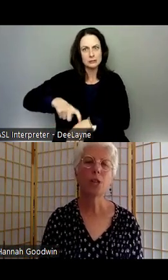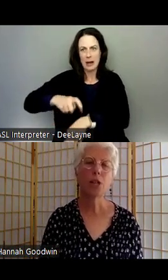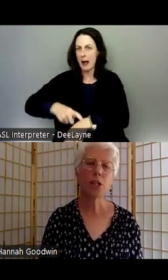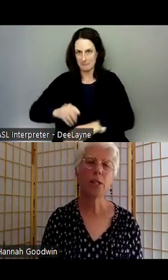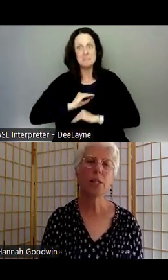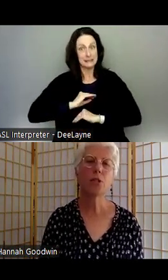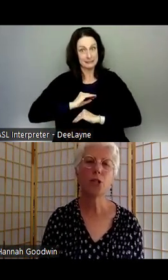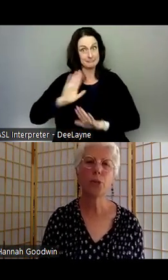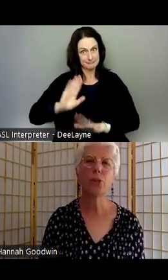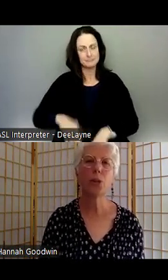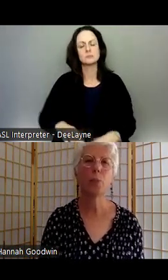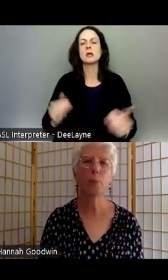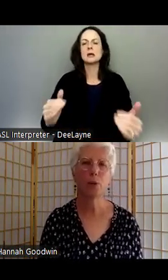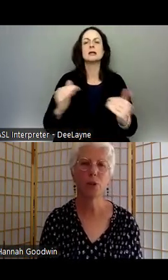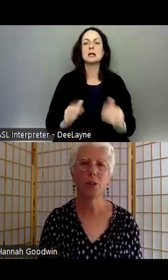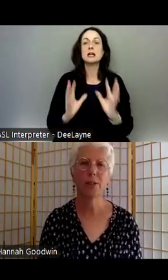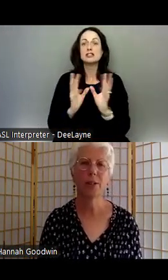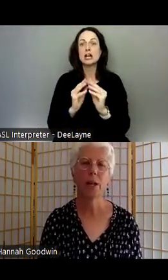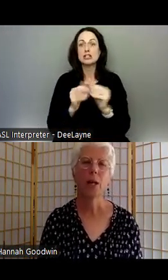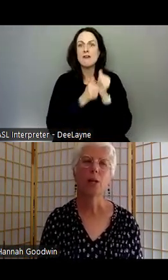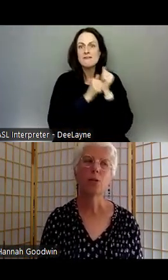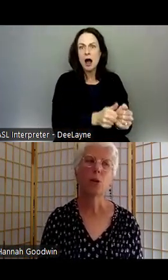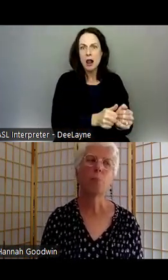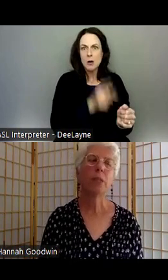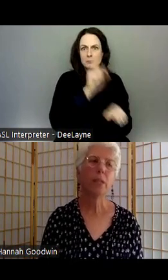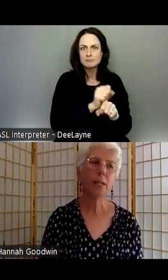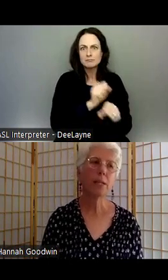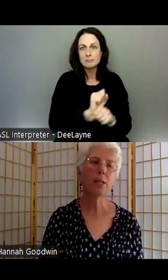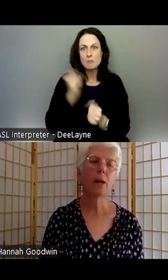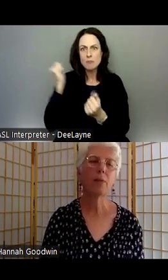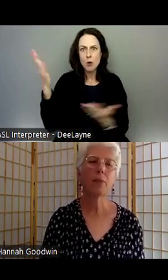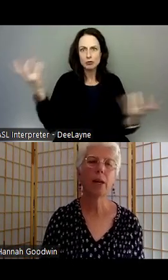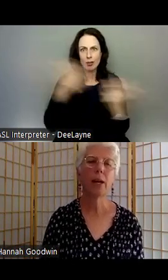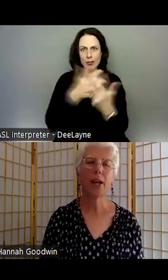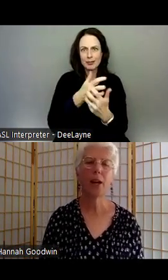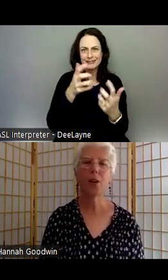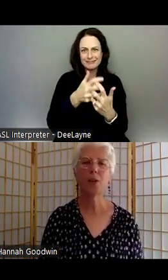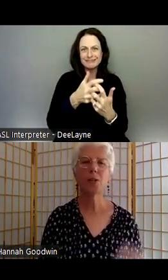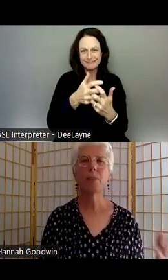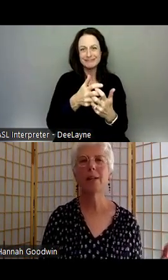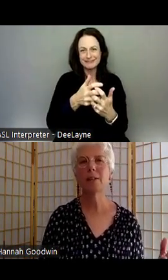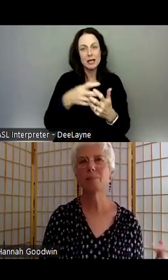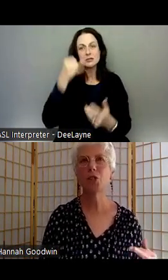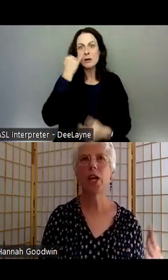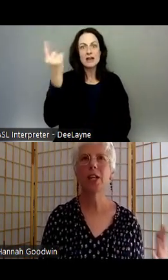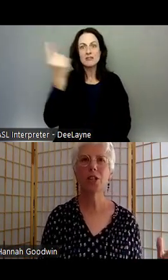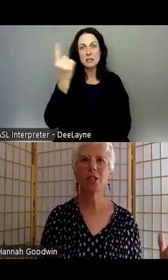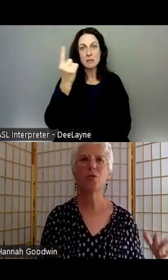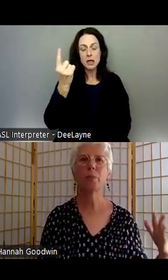your session is true to your proposal. So please, if something changes